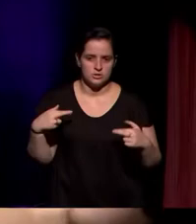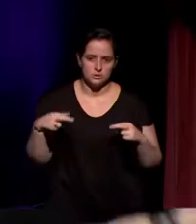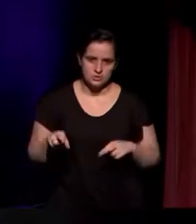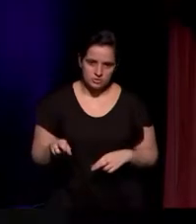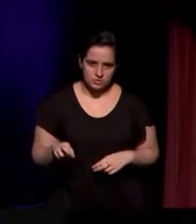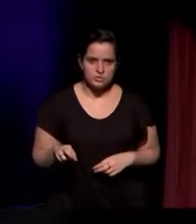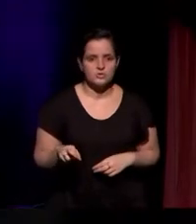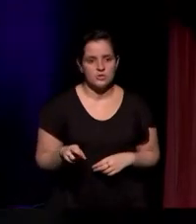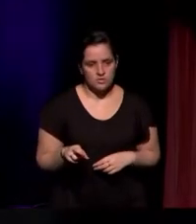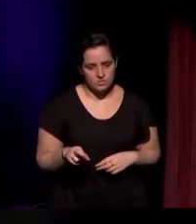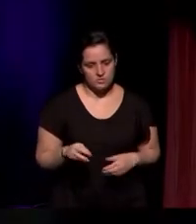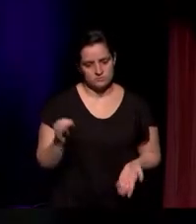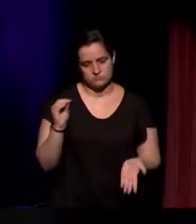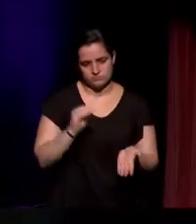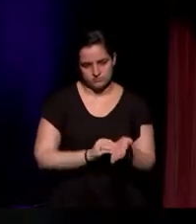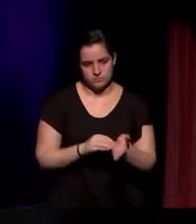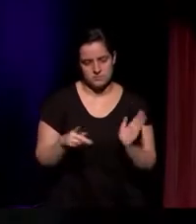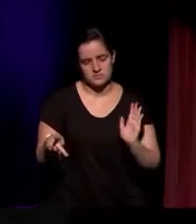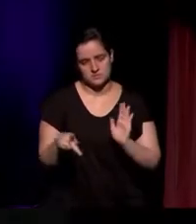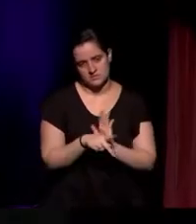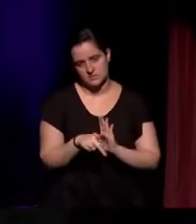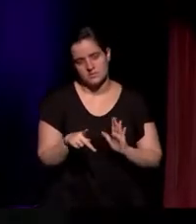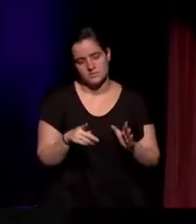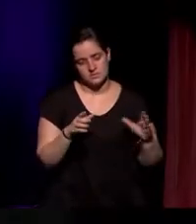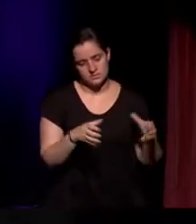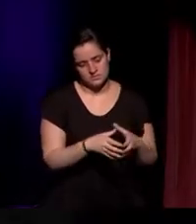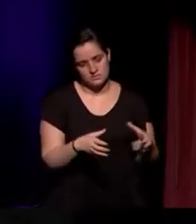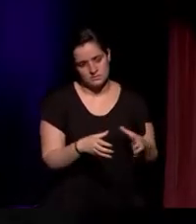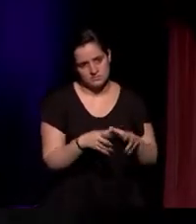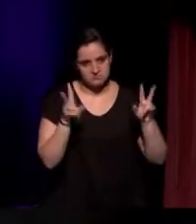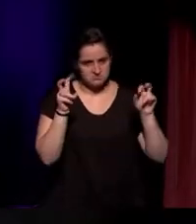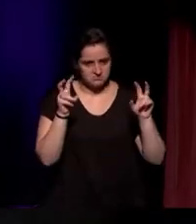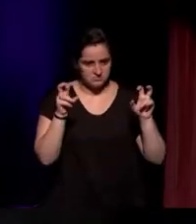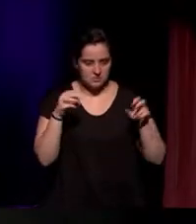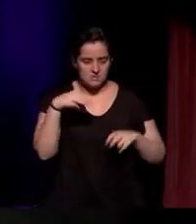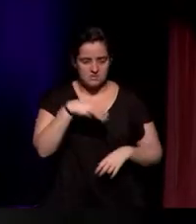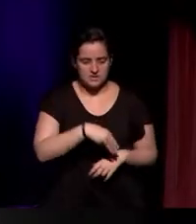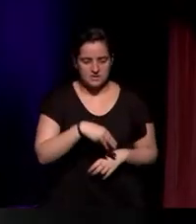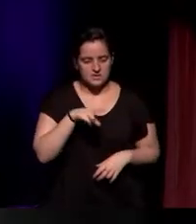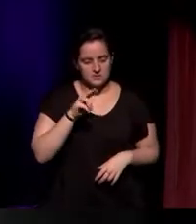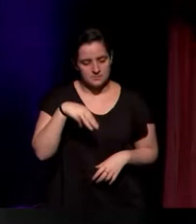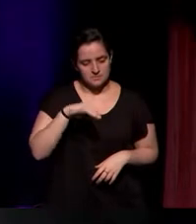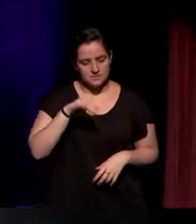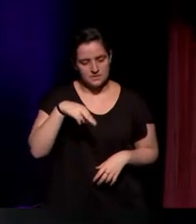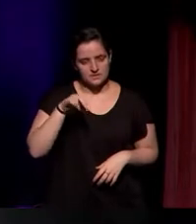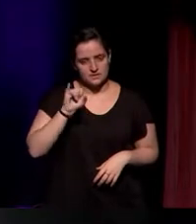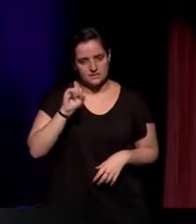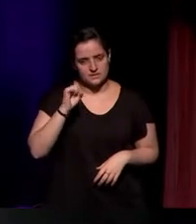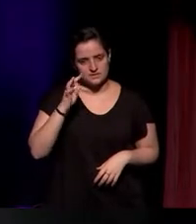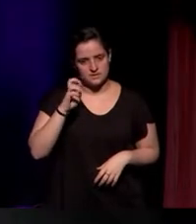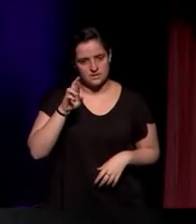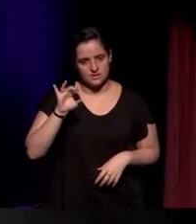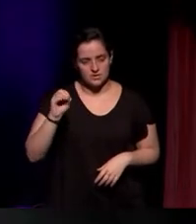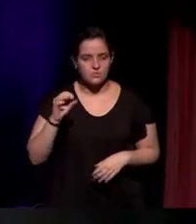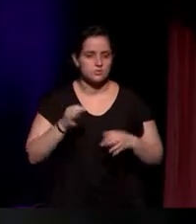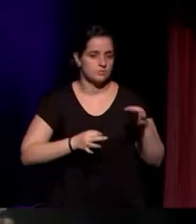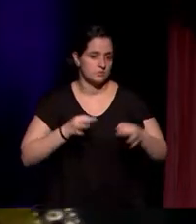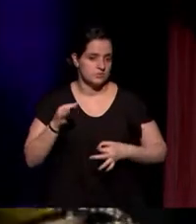registered in the Department of Religious Affairs the Ministry of Justice, the greatest are the Christians,